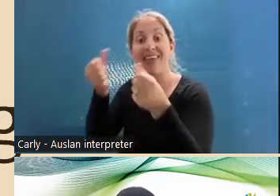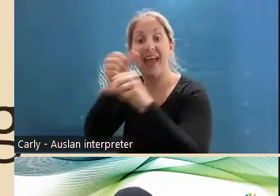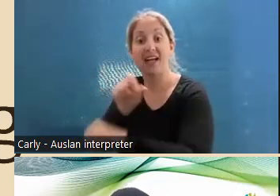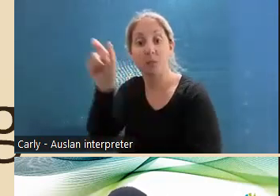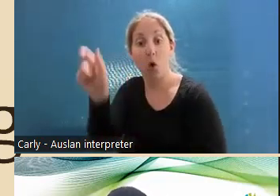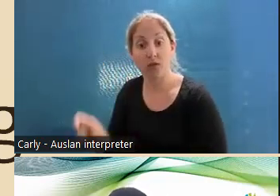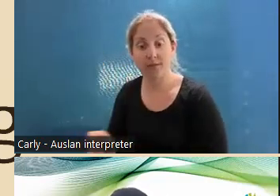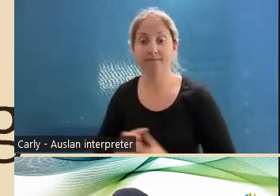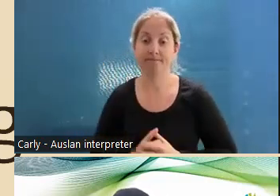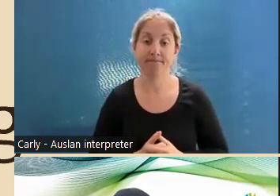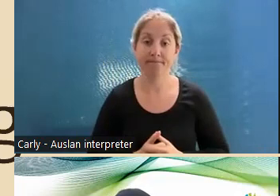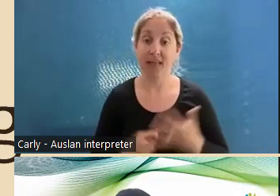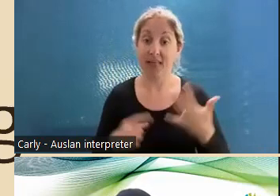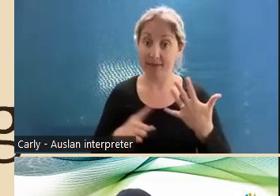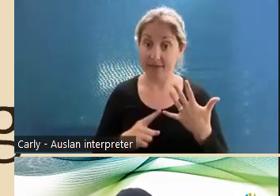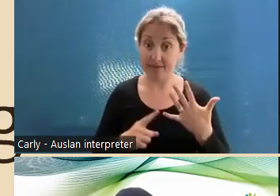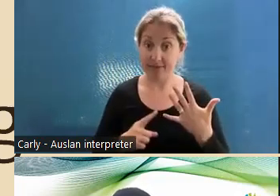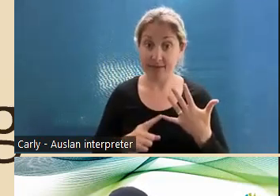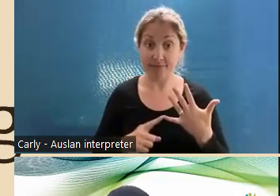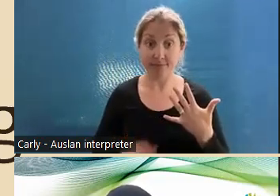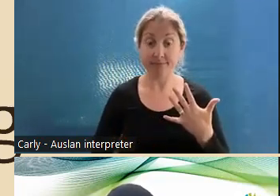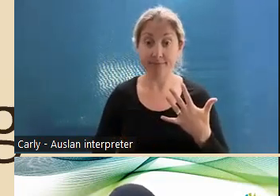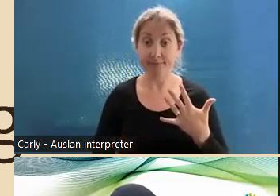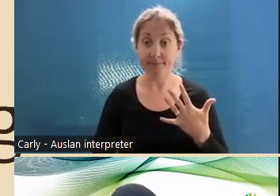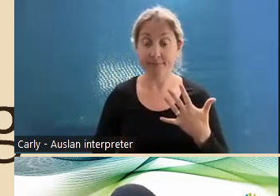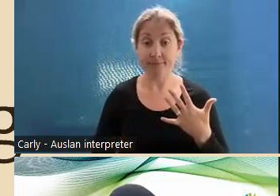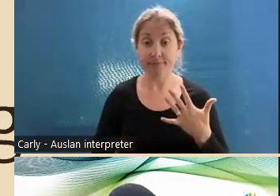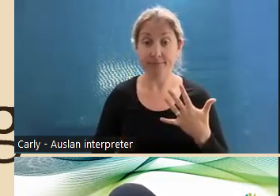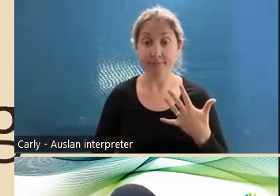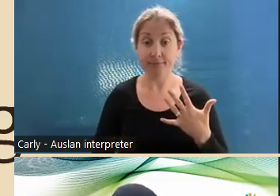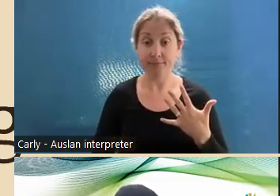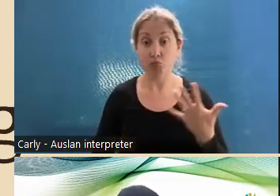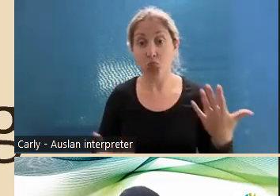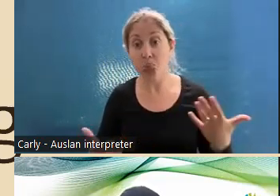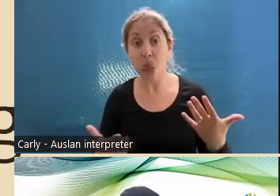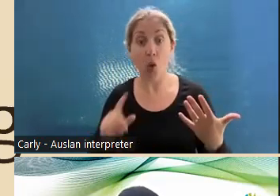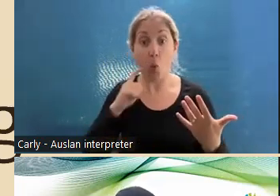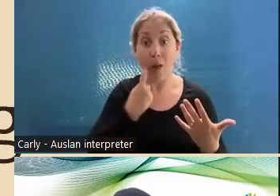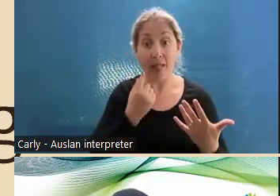The fifth dot point is the prospect of resolution.